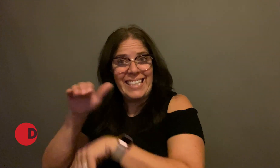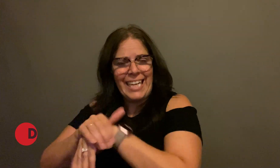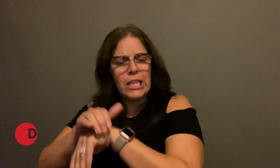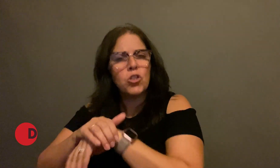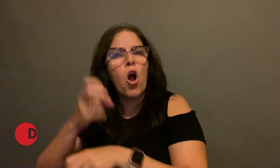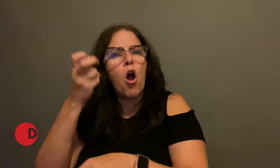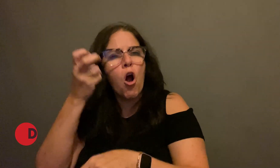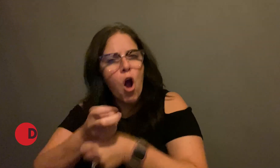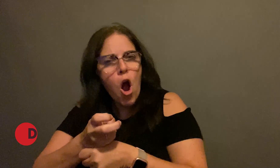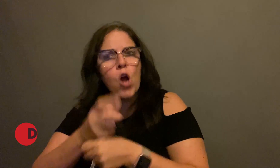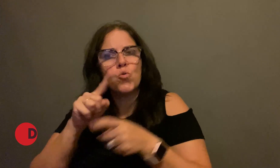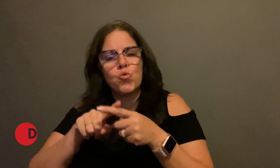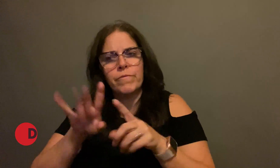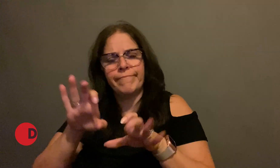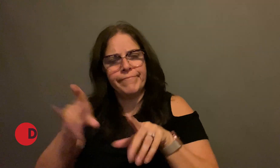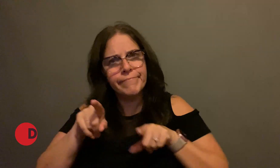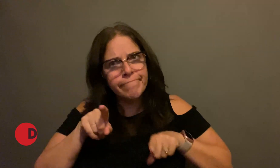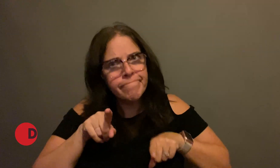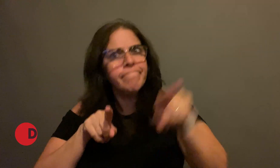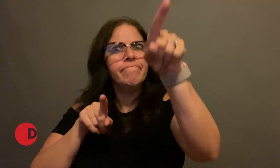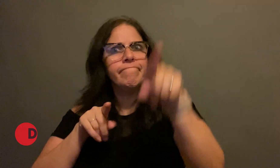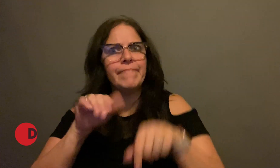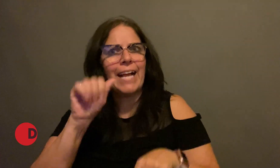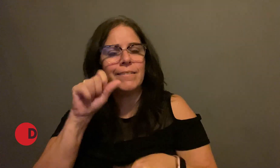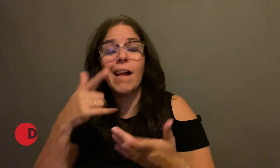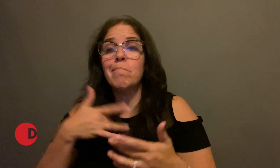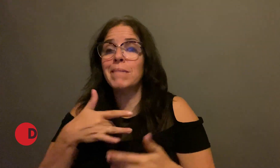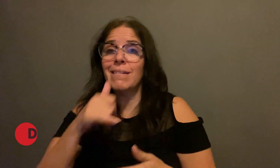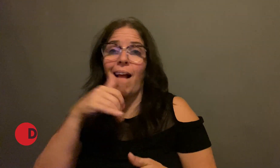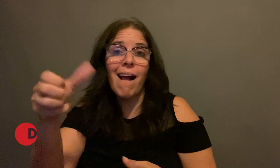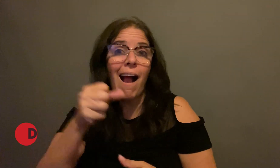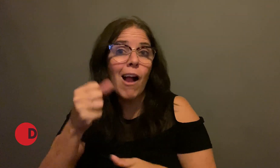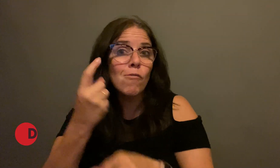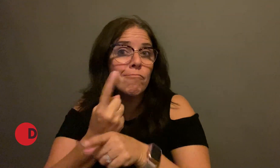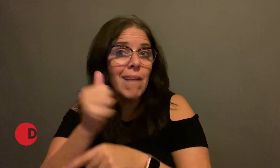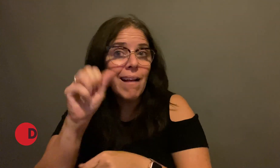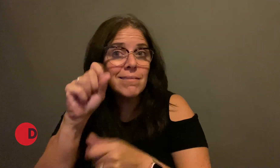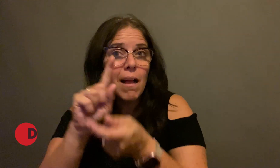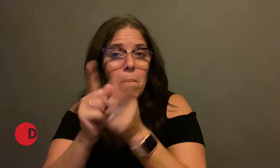language. Often the script is written in English making it hard to perform in